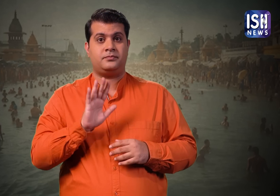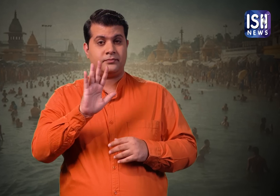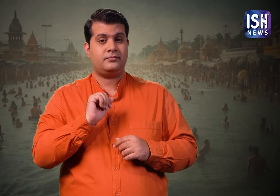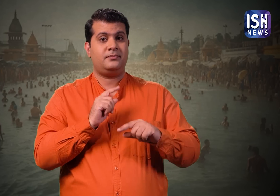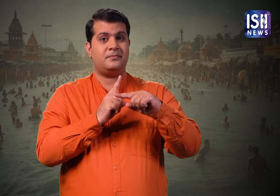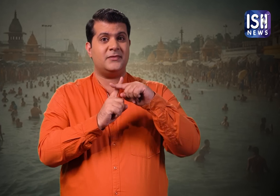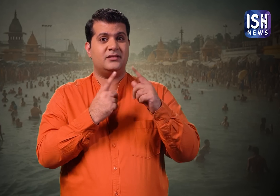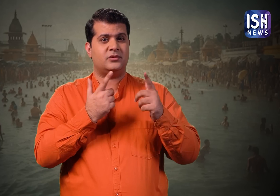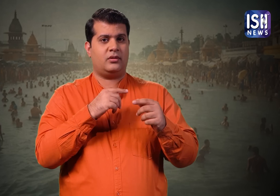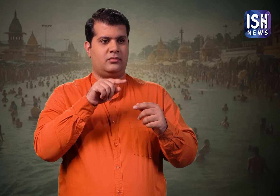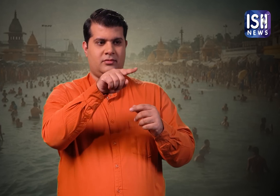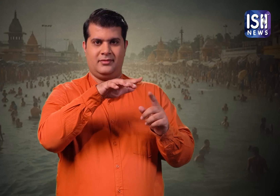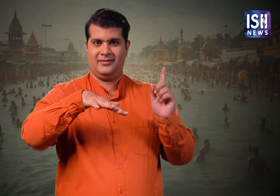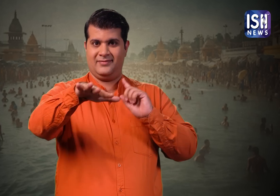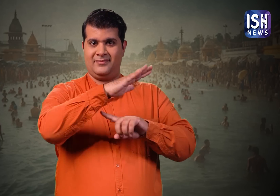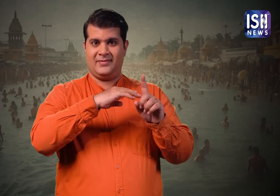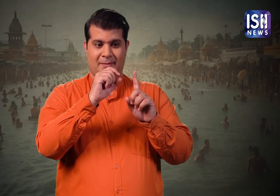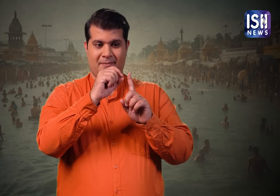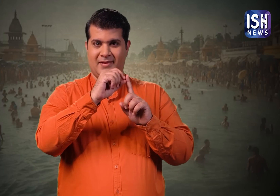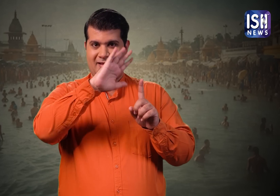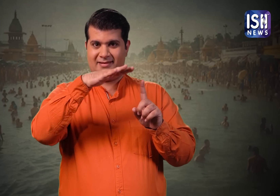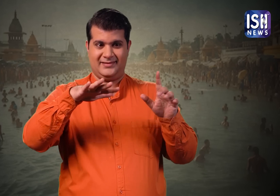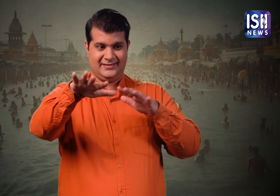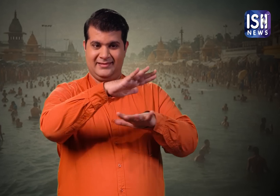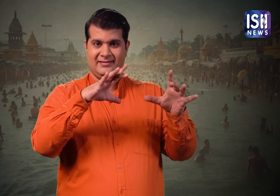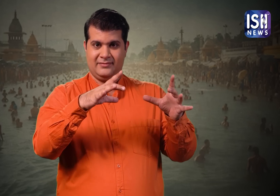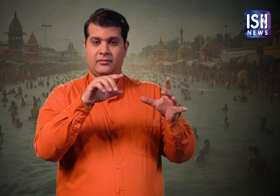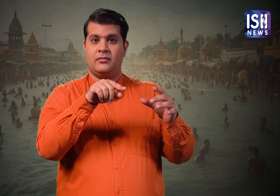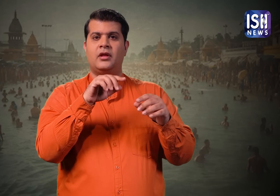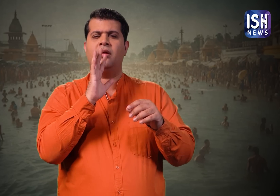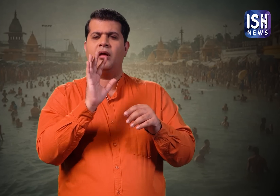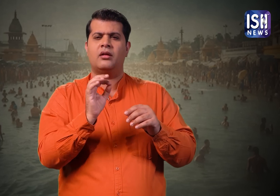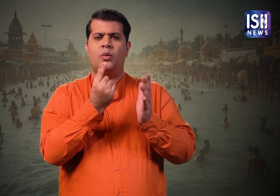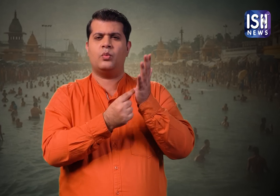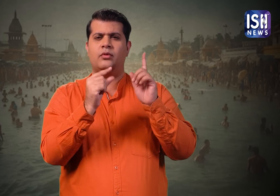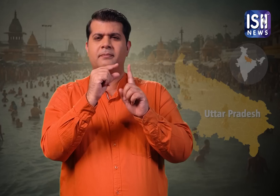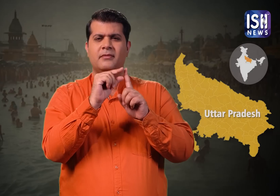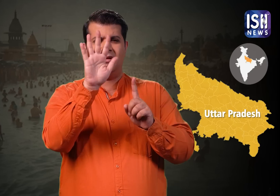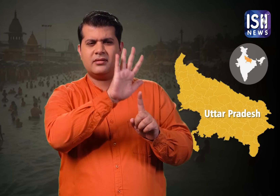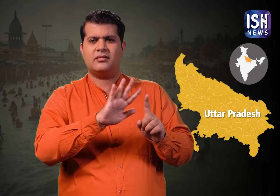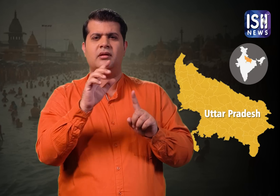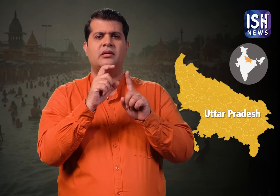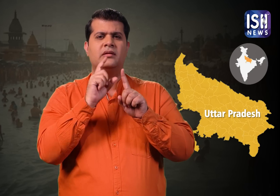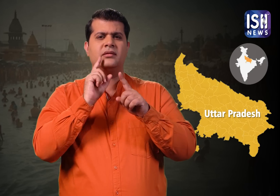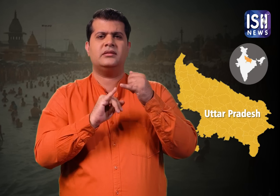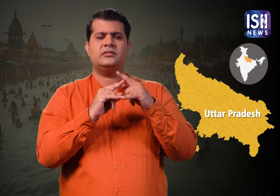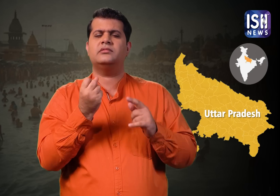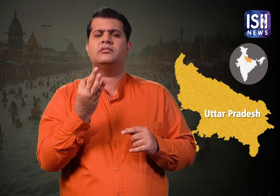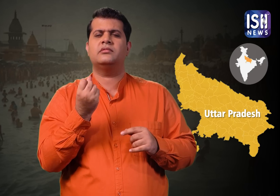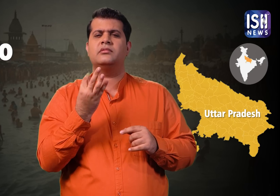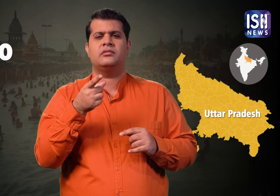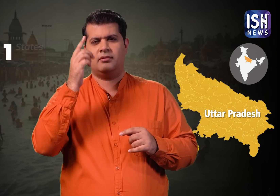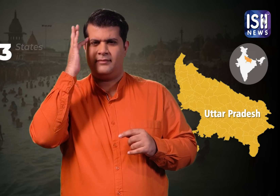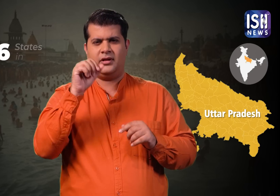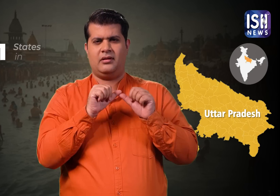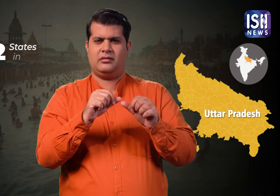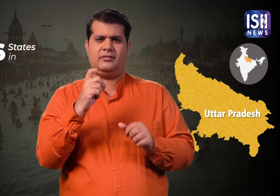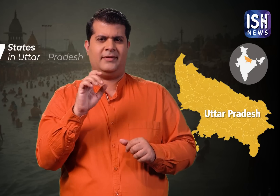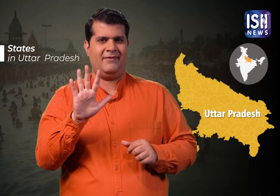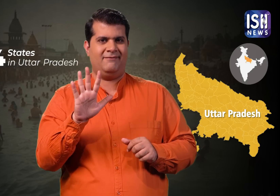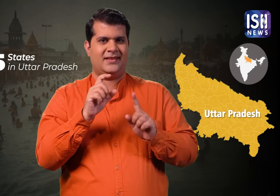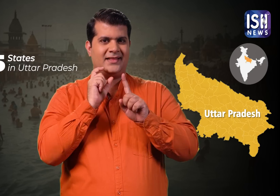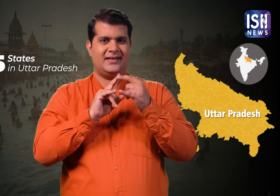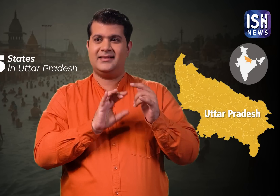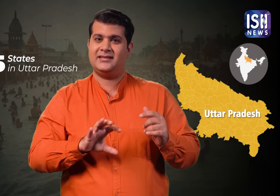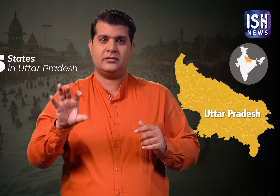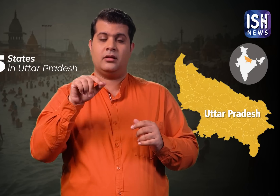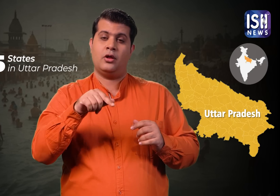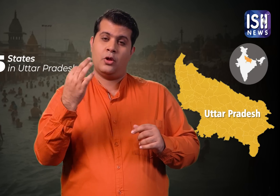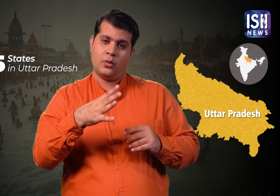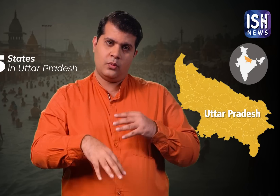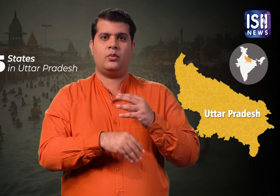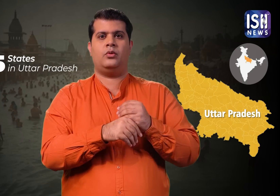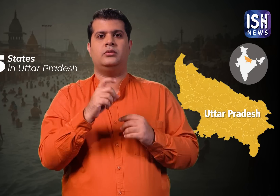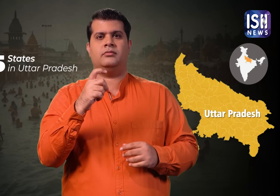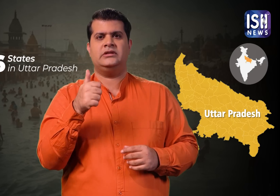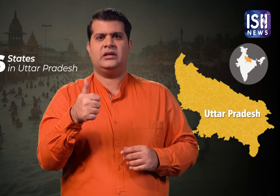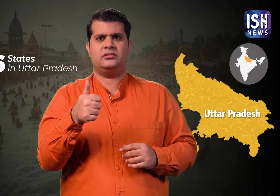There are 75 districts in Uttar Pradesh. The Kumbh Mela area of Prayagraj has been declared as the 76th district.